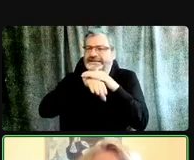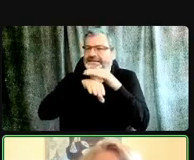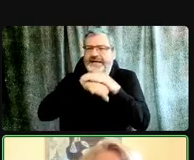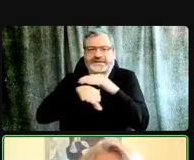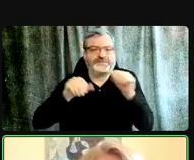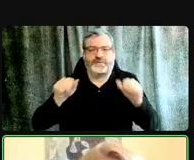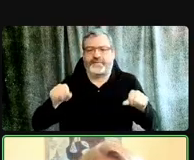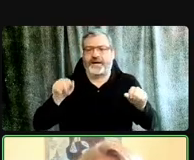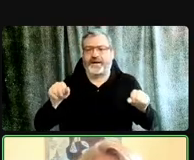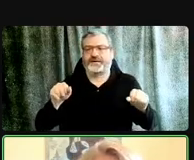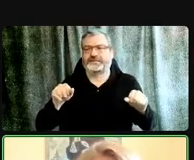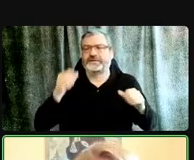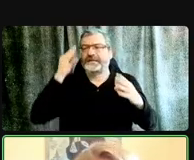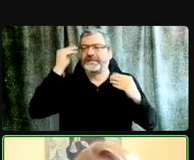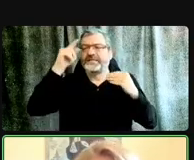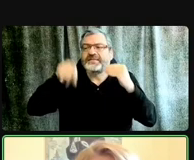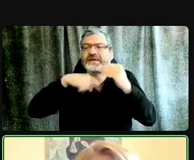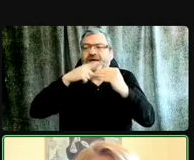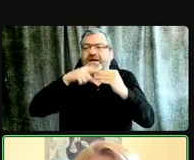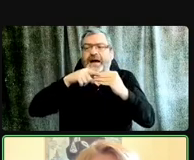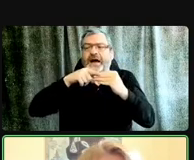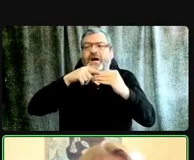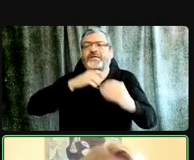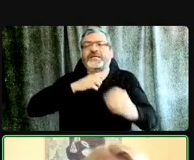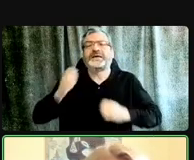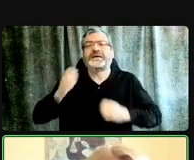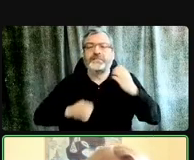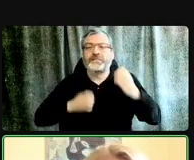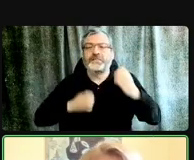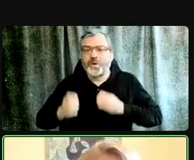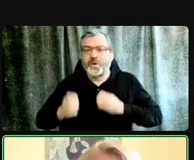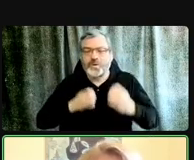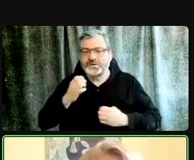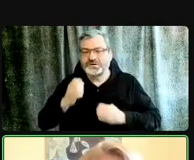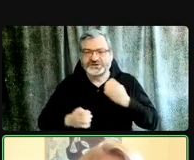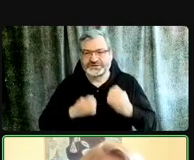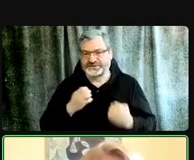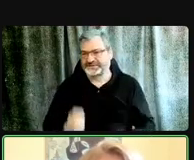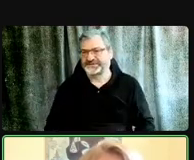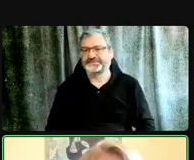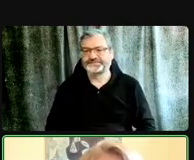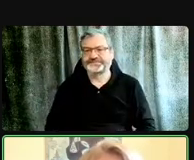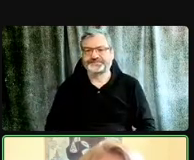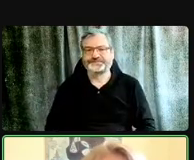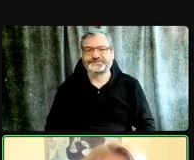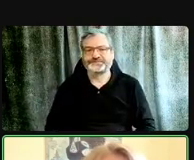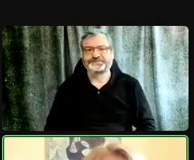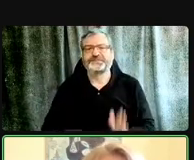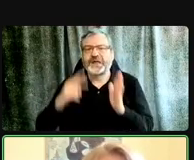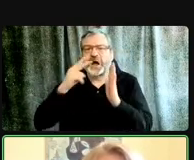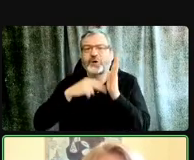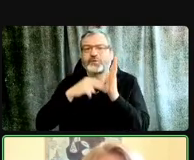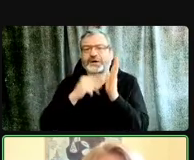about the emotions that they see when they look at one of these paintings. And I'll just read a little bit of this here.